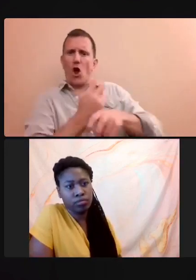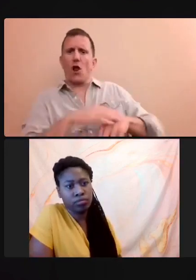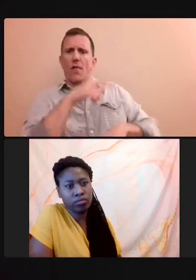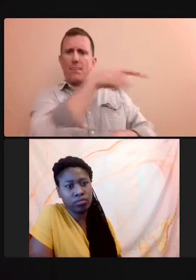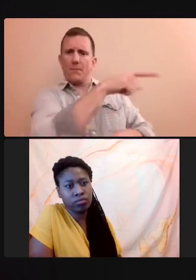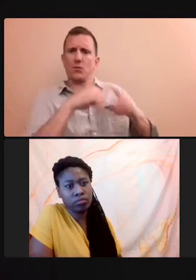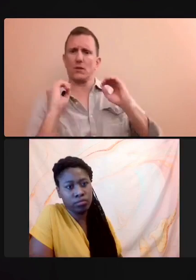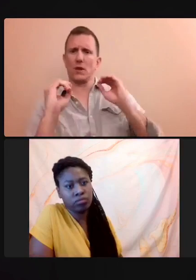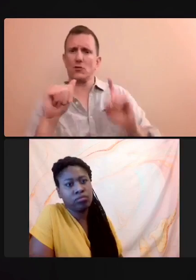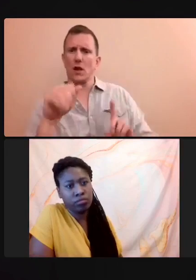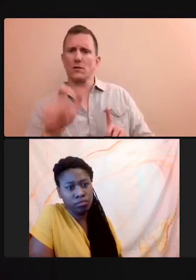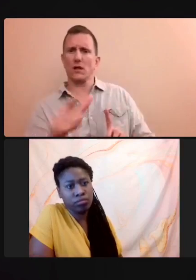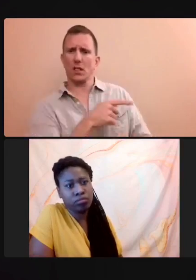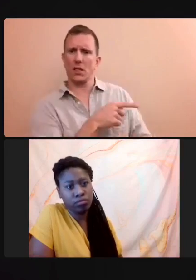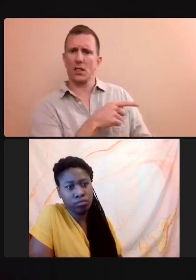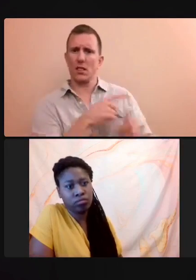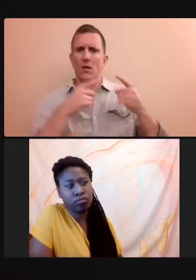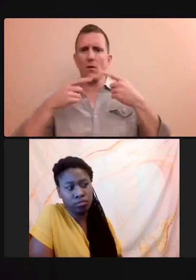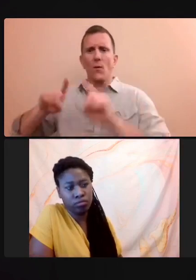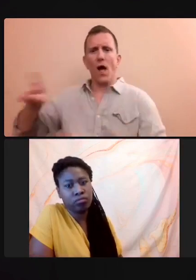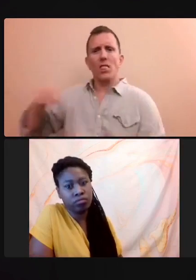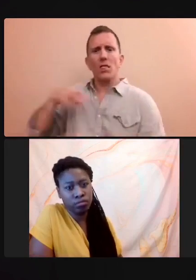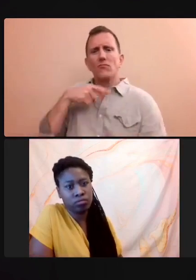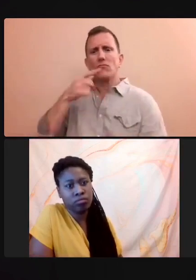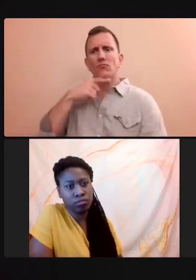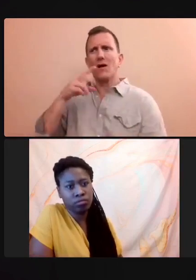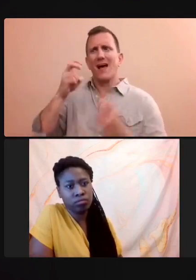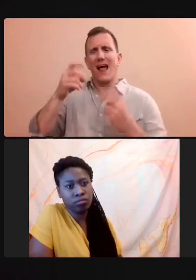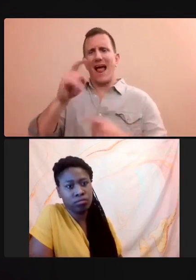Yeah, I think the point is that we're harder on deaf